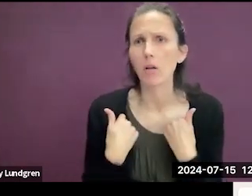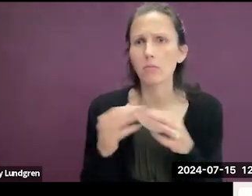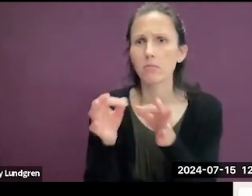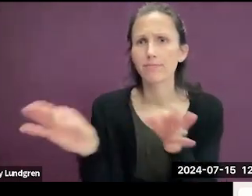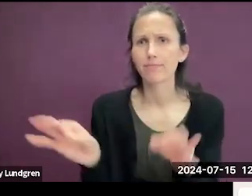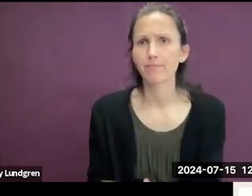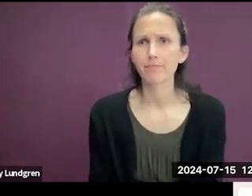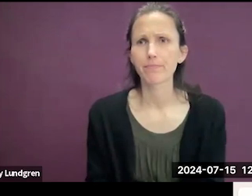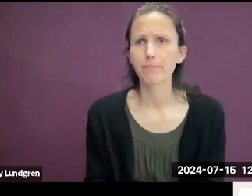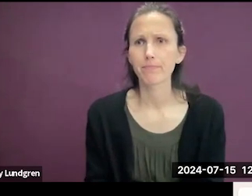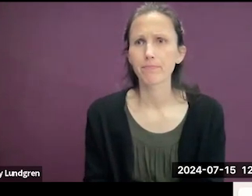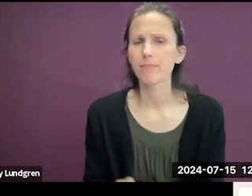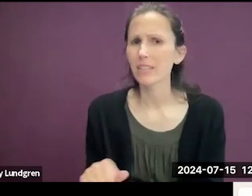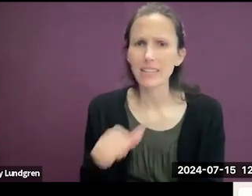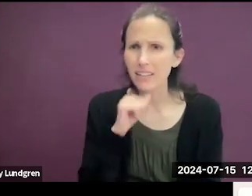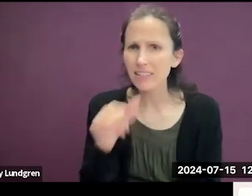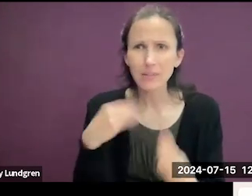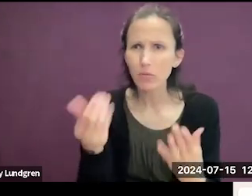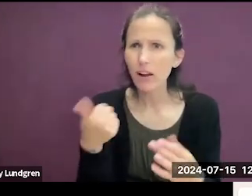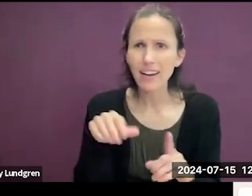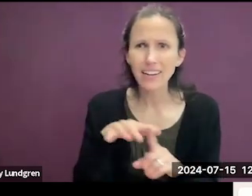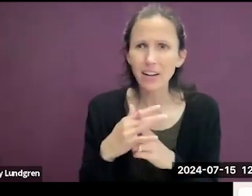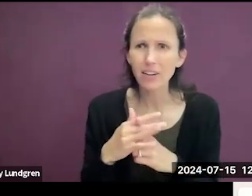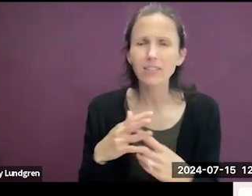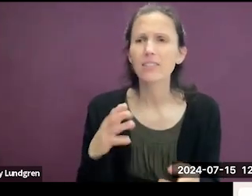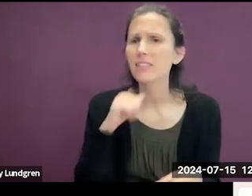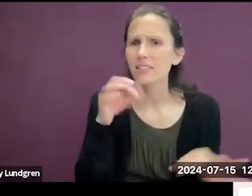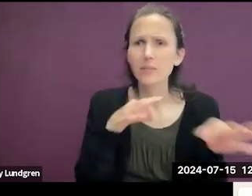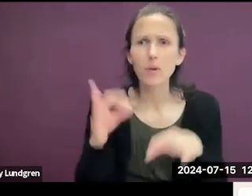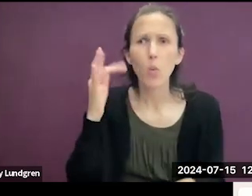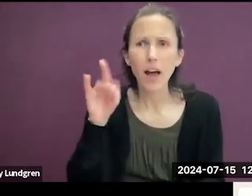It doesn't explain why I'm including this image in my presentation.